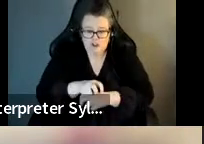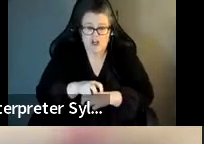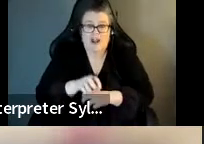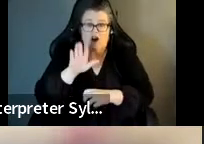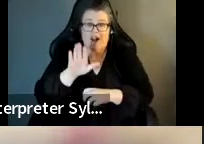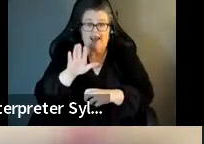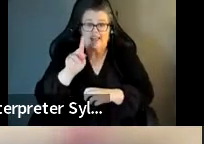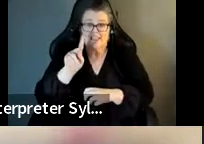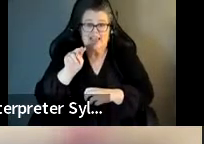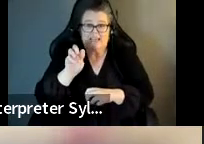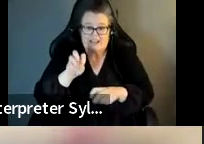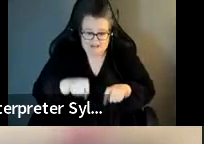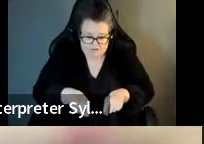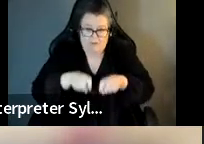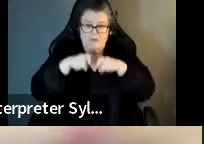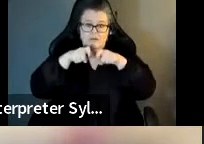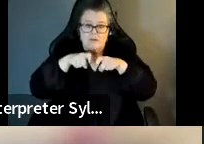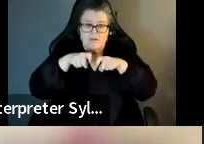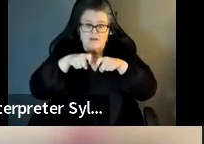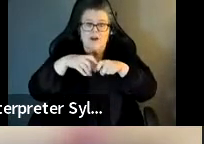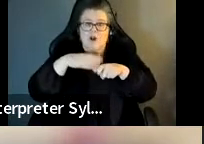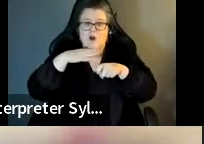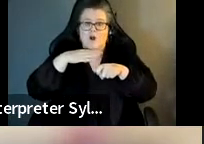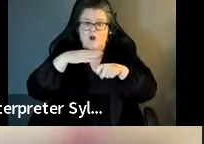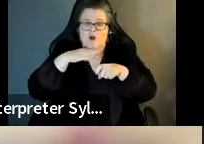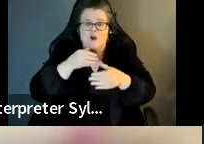Design efforts can and have been made to make this distance adjustable.